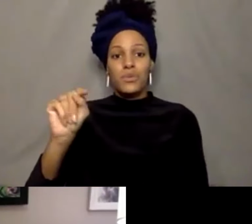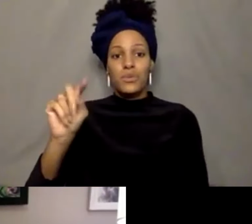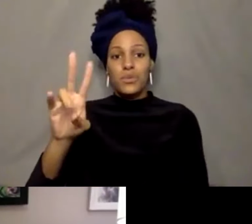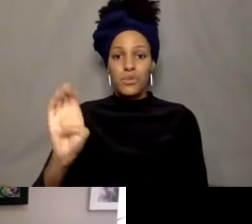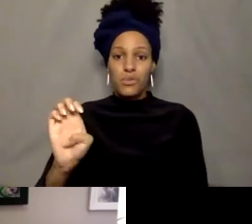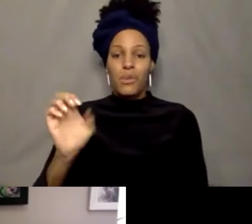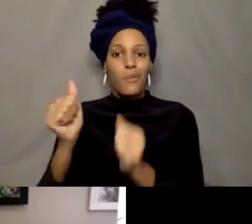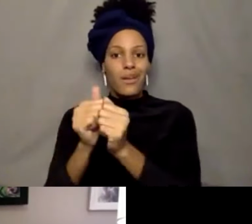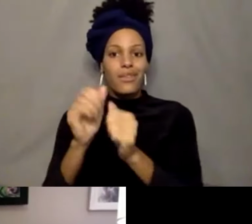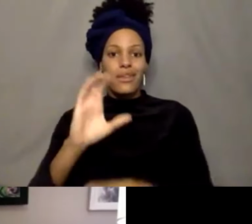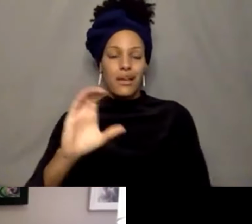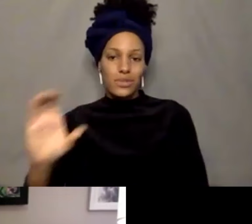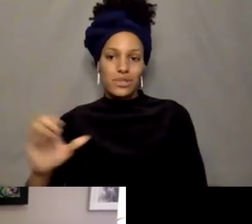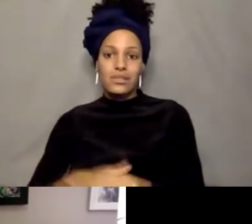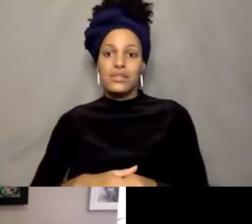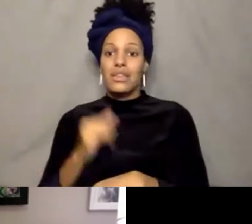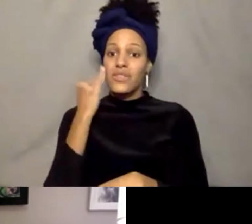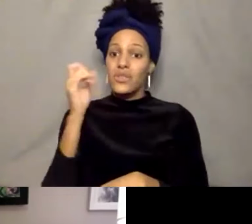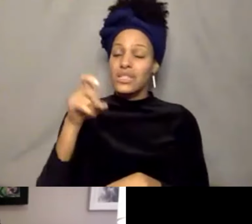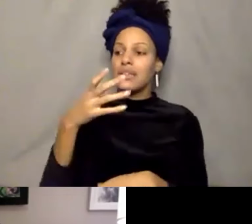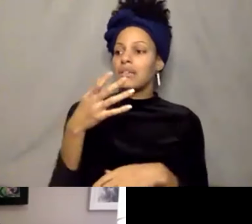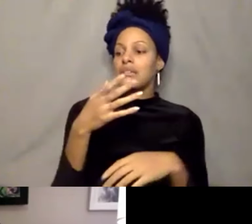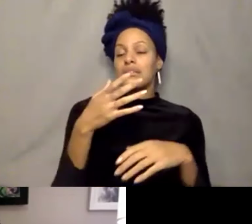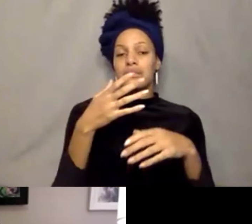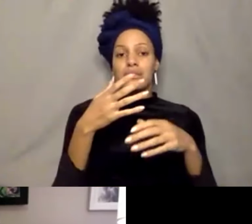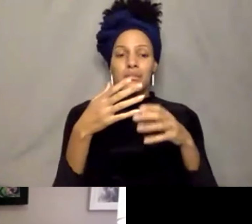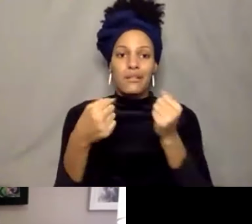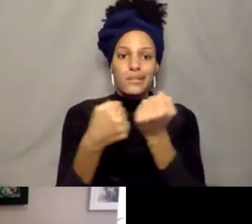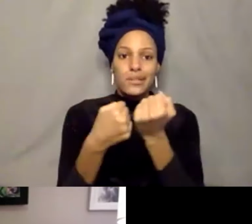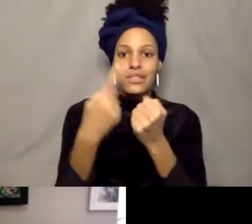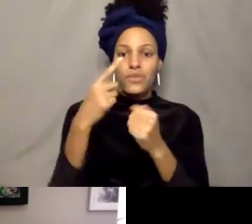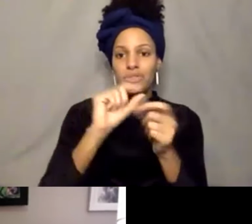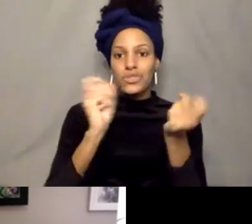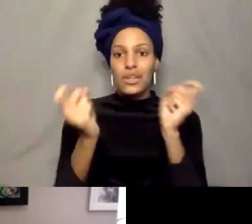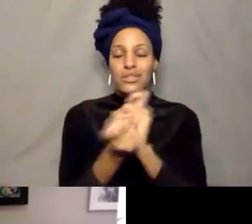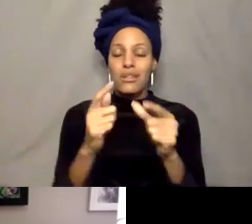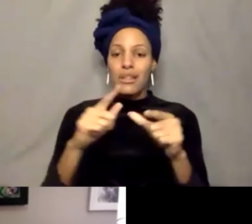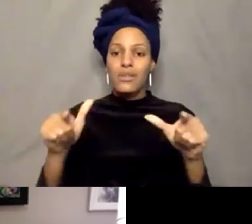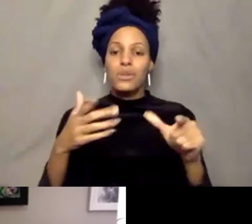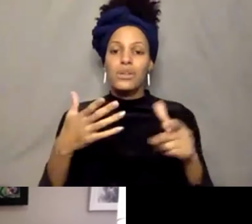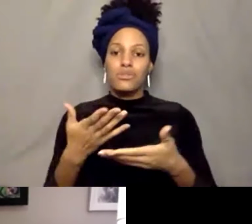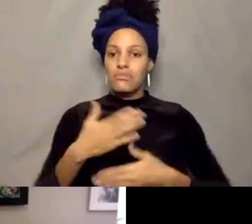on how to change the subtitles with different language, we have that for you. If you have any issues finding that, feel free to reach out.